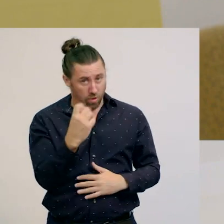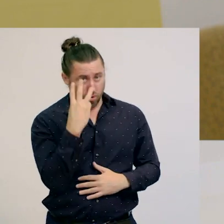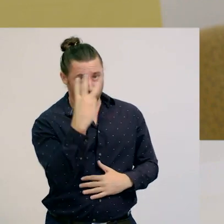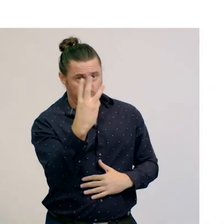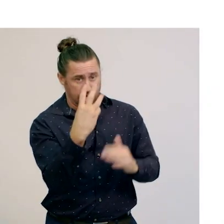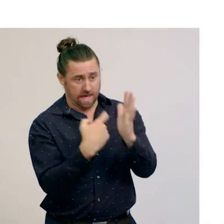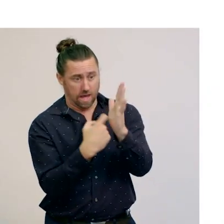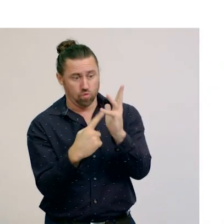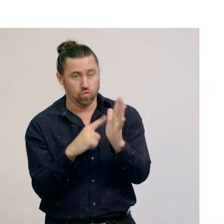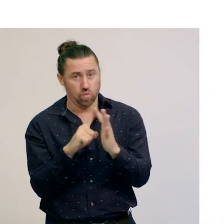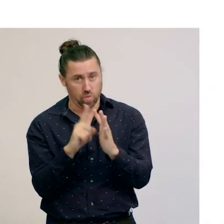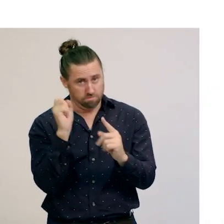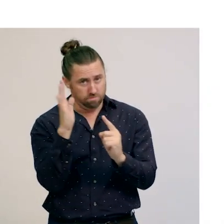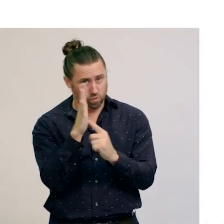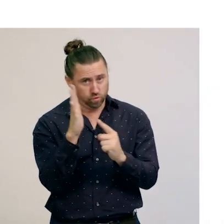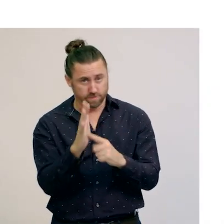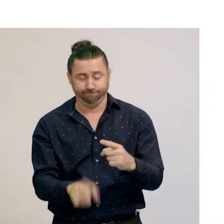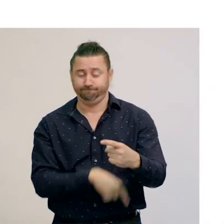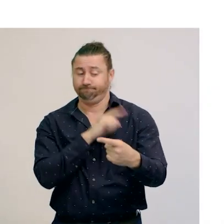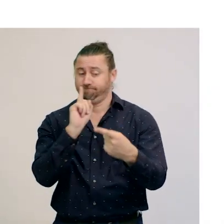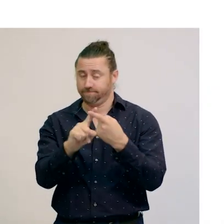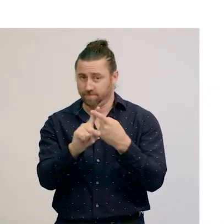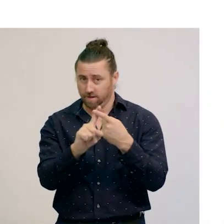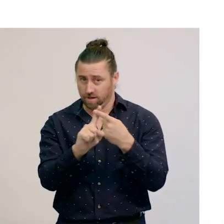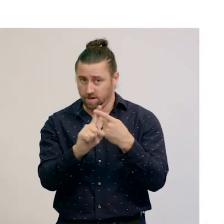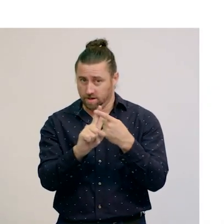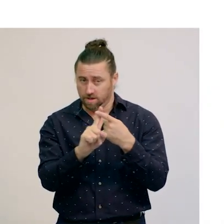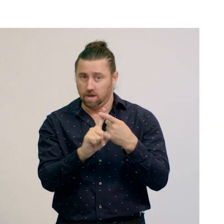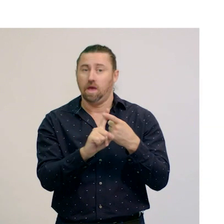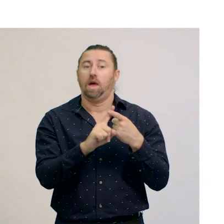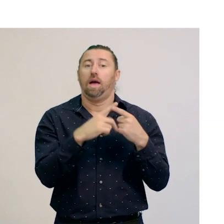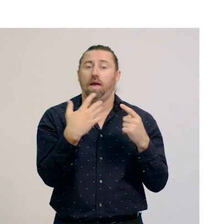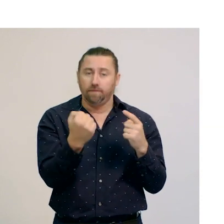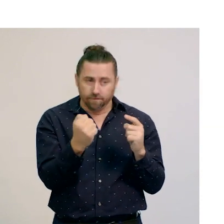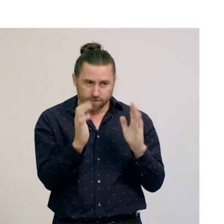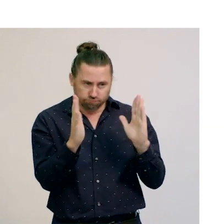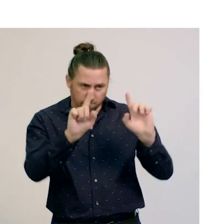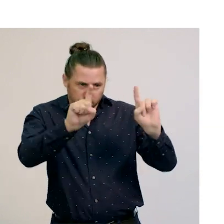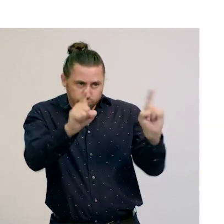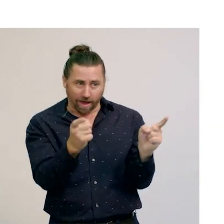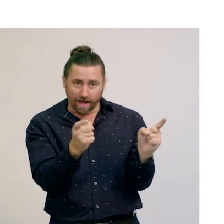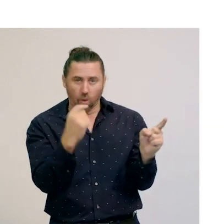The first thing we have to do is solve operations inside any brackets.